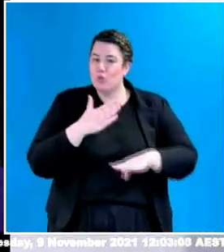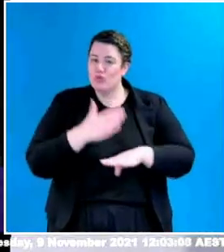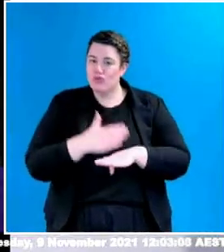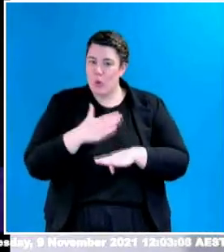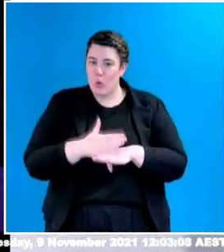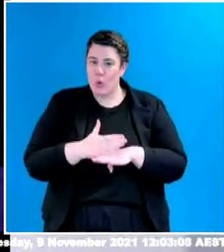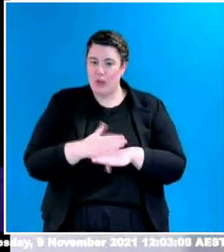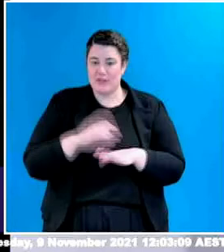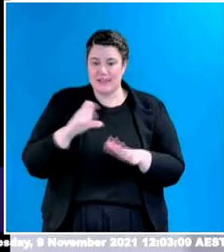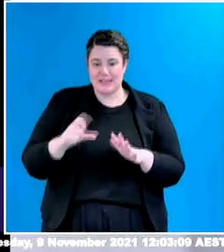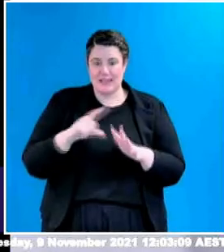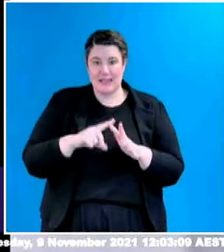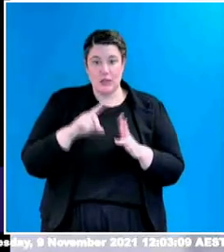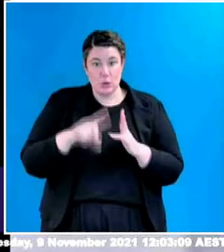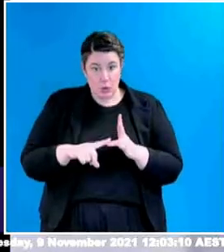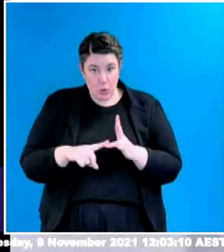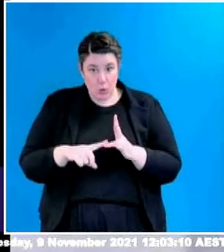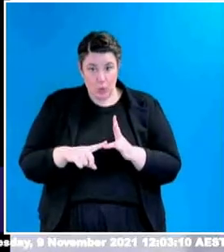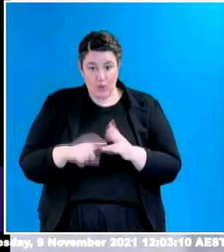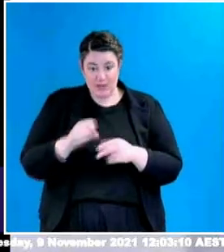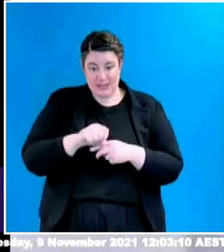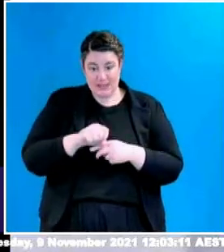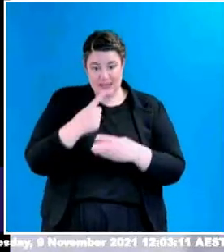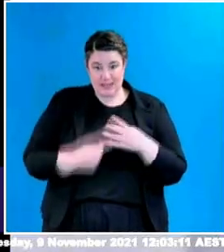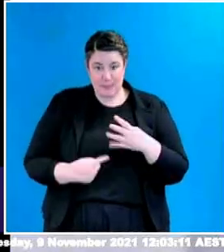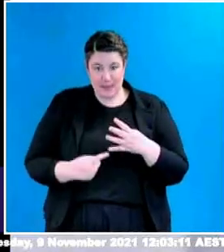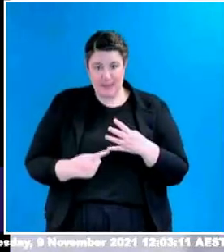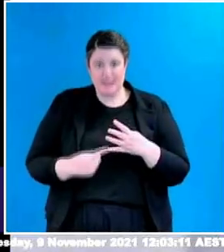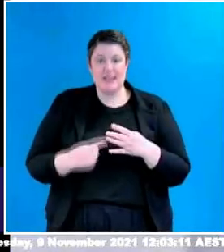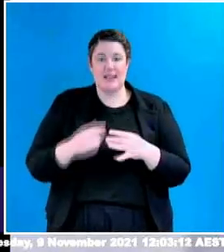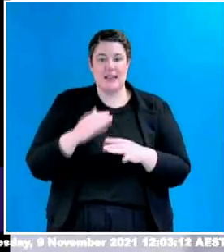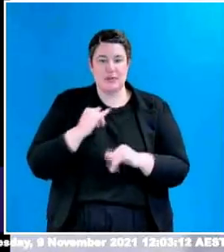the CEO of the Disability Leadership Institute.